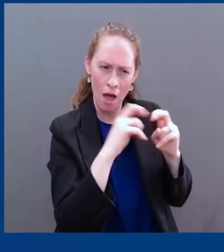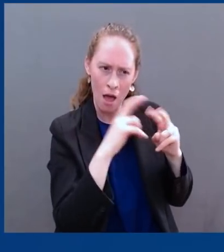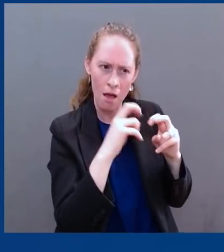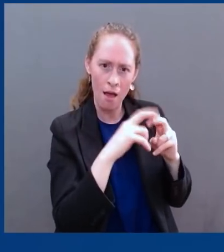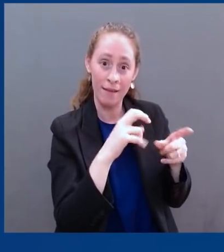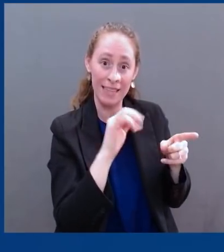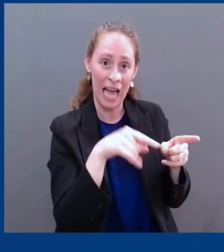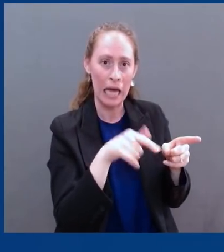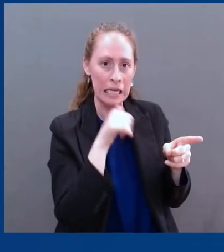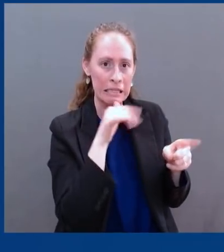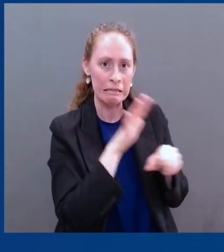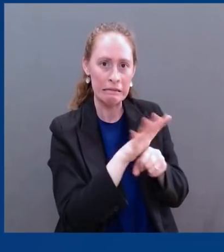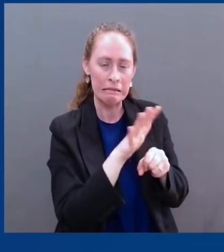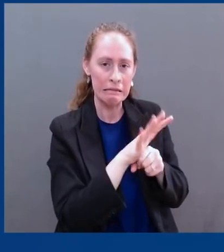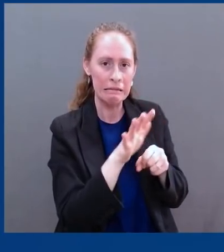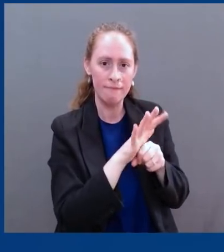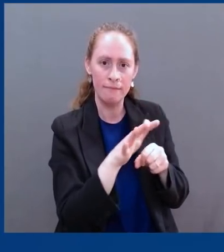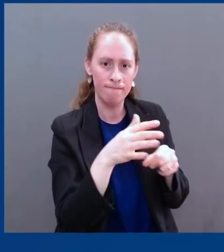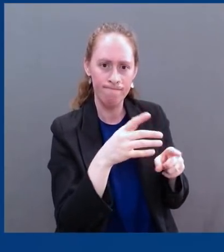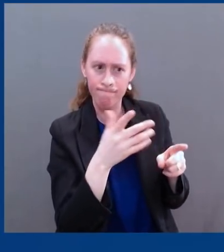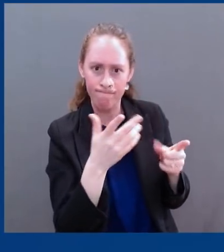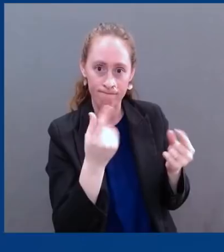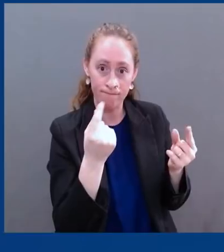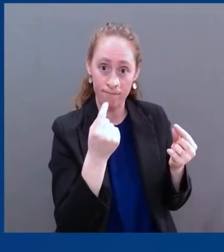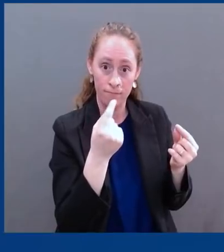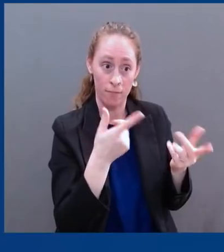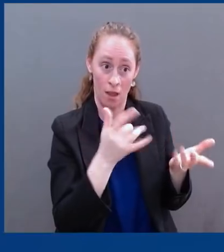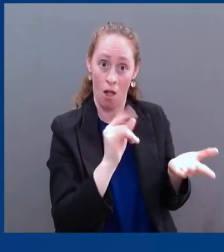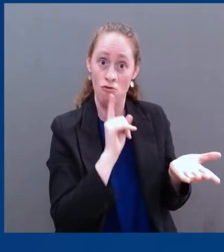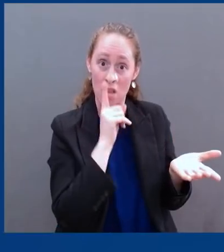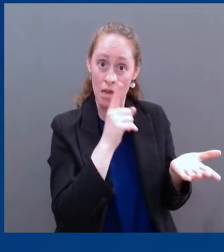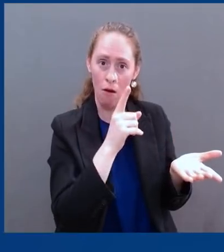either in the placebo or in the vaccine group,